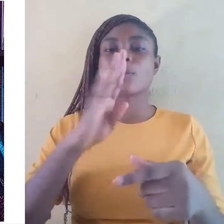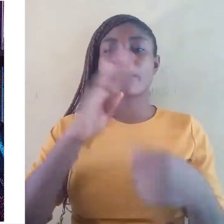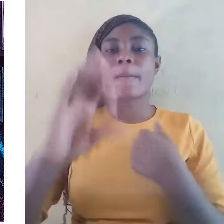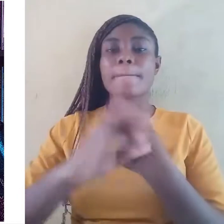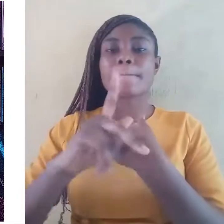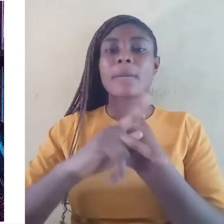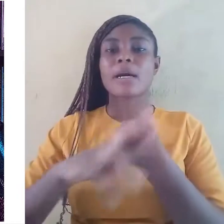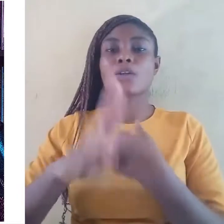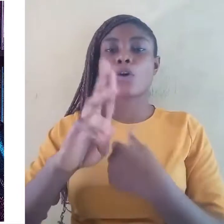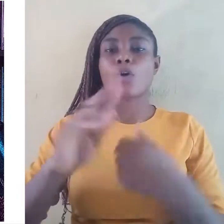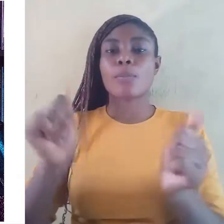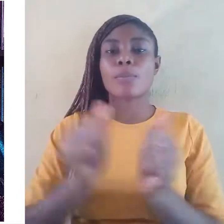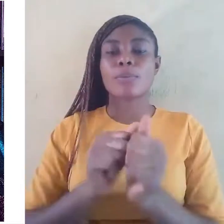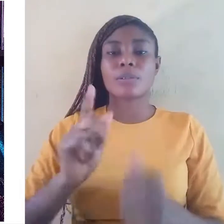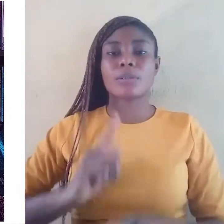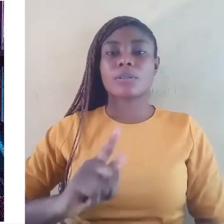8.